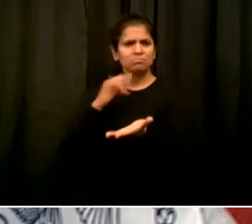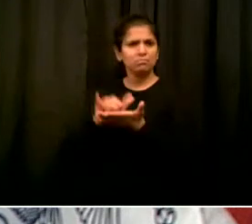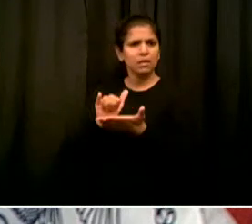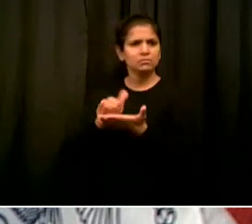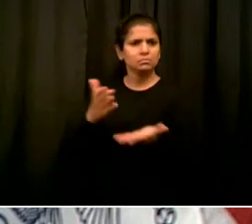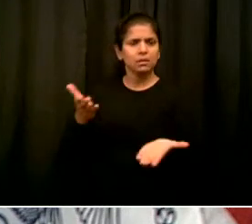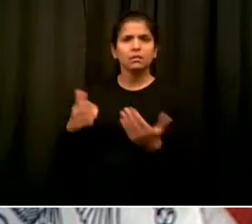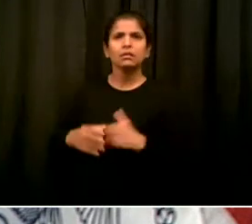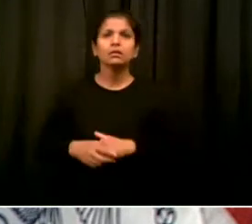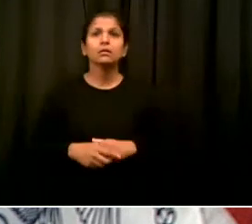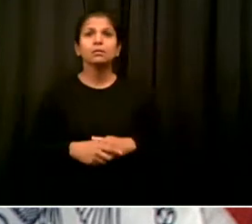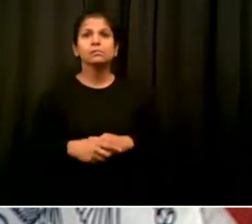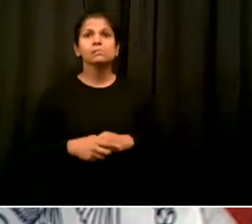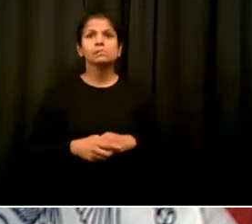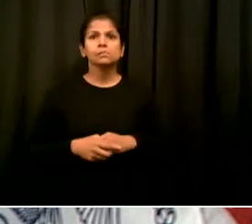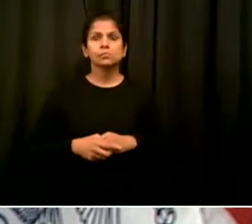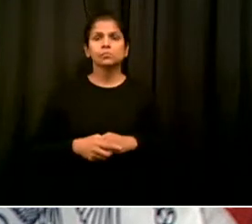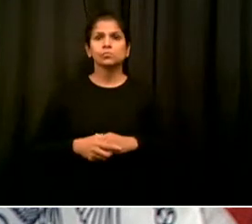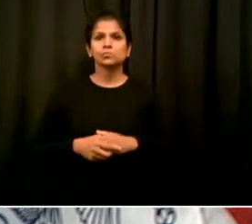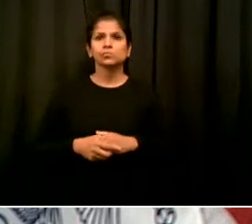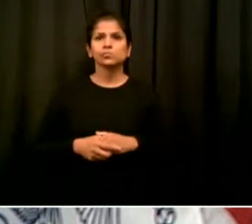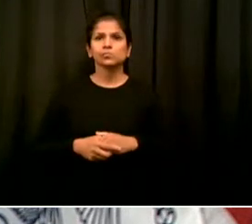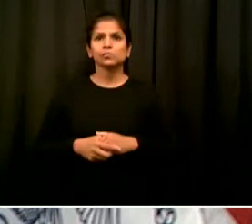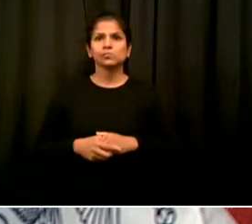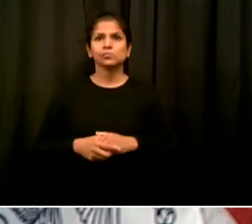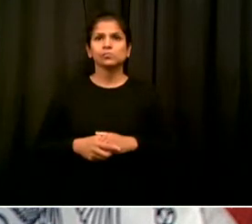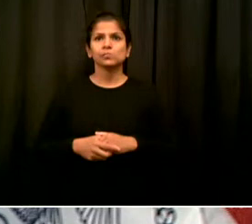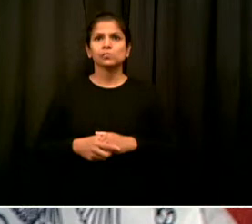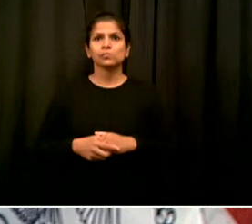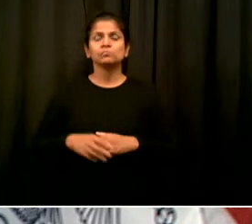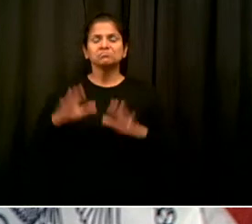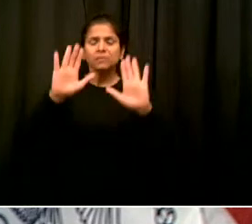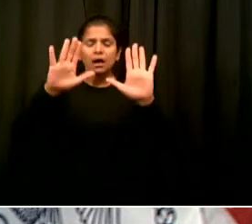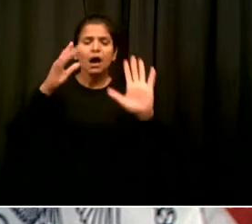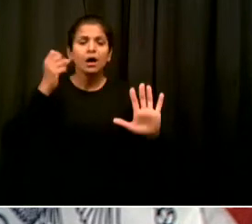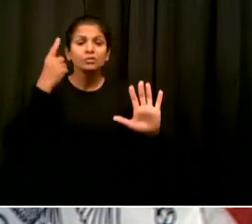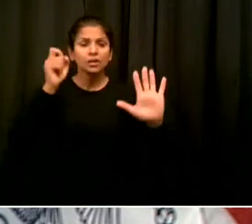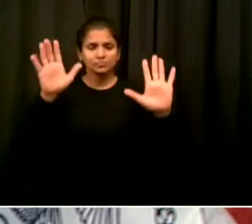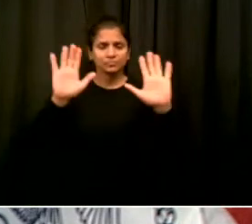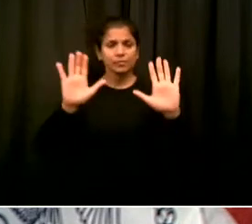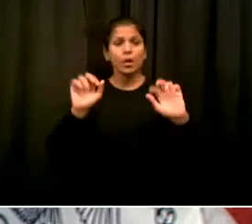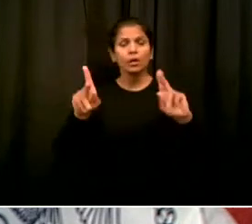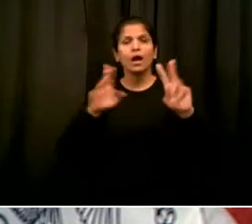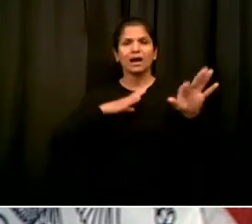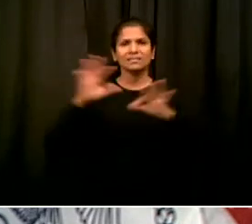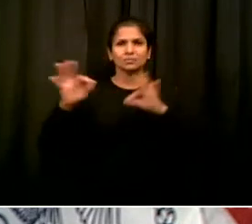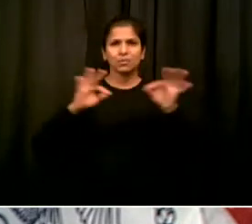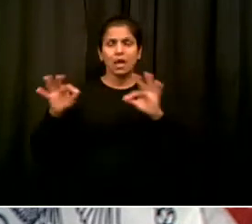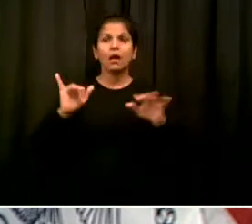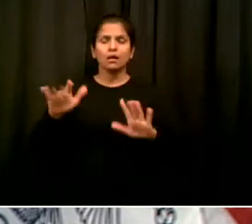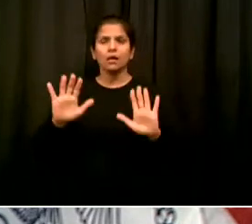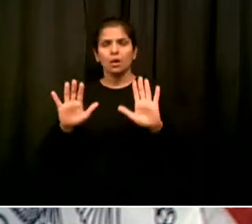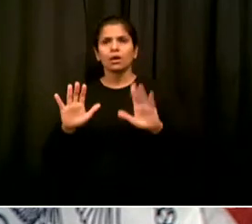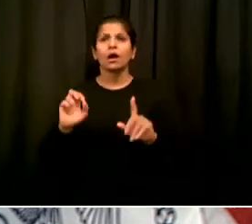IS THAT KIDS HAVE TO COMPLETE THEIR COURSE WORK BUT WE UNDERSTAND IT HAS BEEN A REALLY TUMULTUOUS TIME.